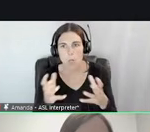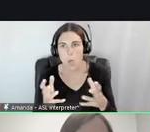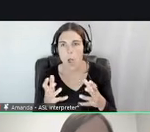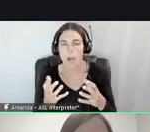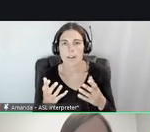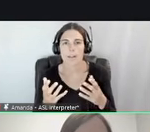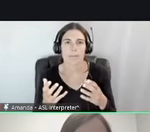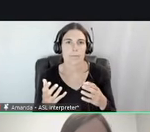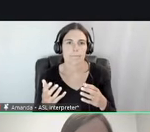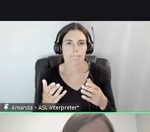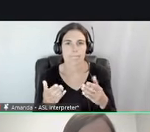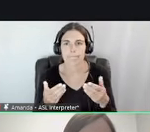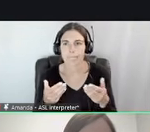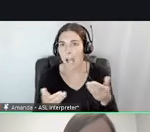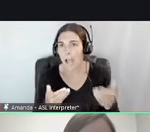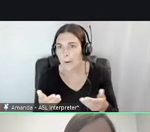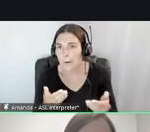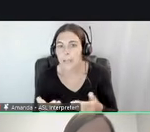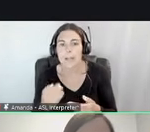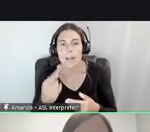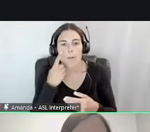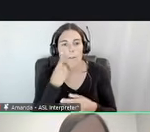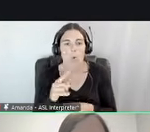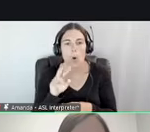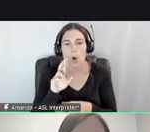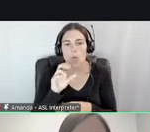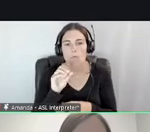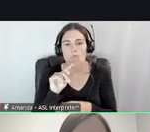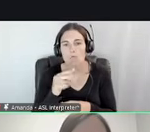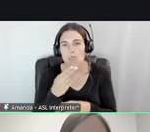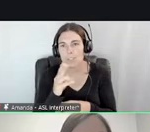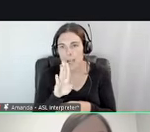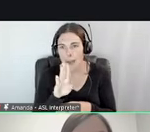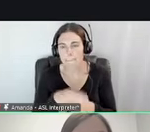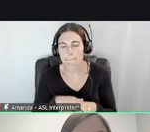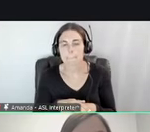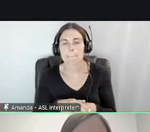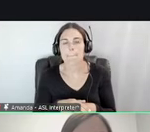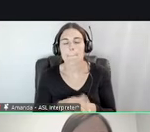hubs. That's what we are actively doing right now. And the roots hubs will begin to complete